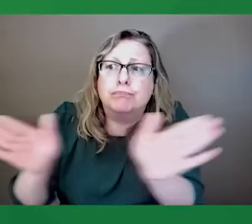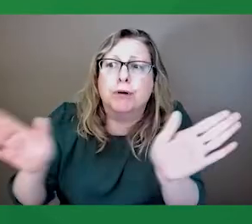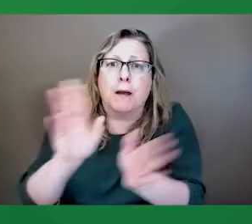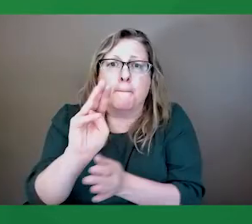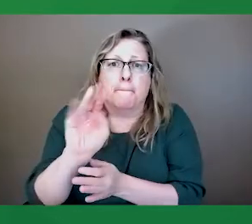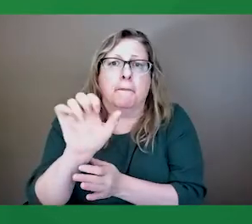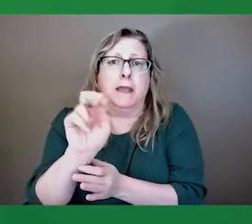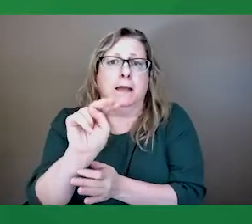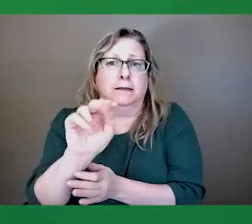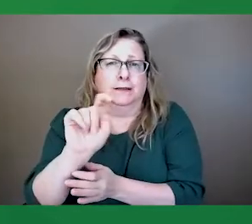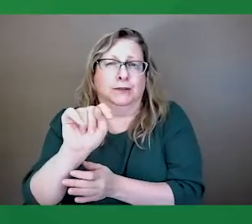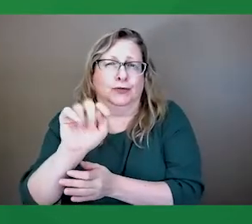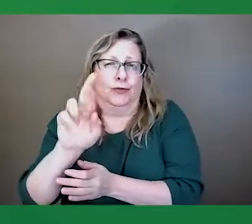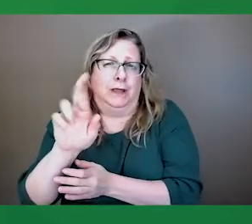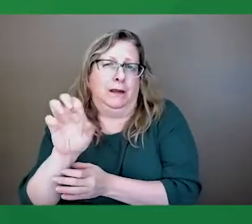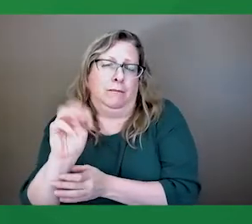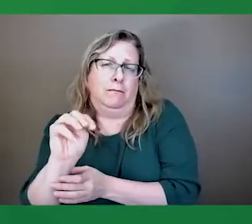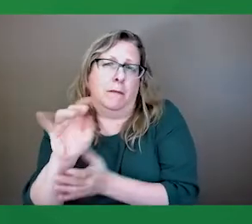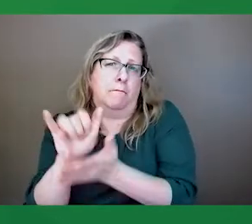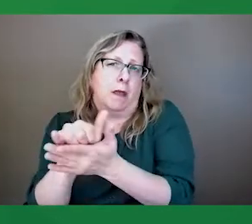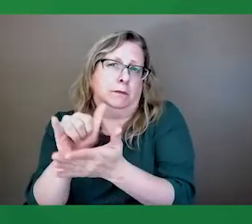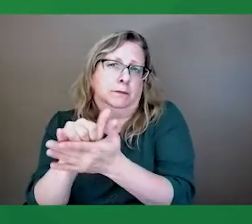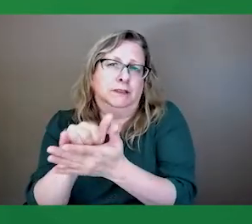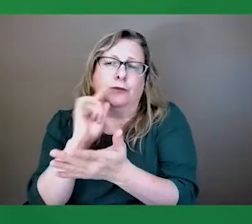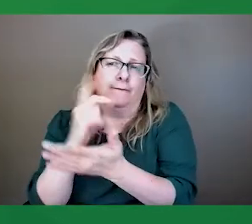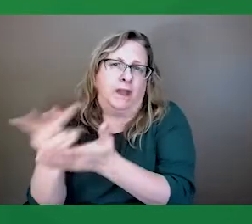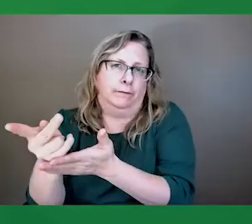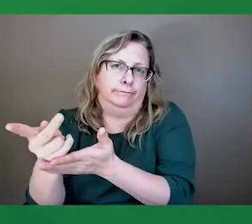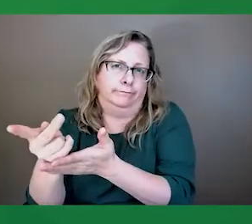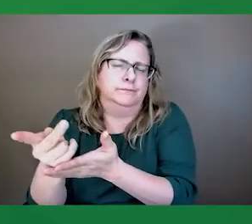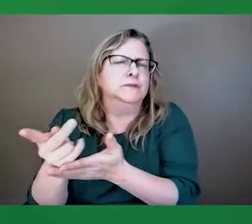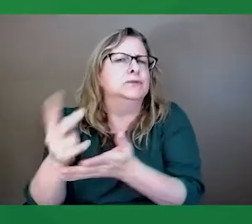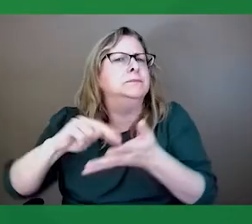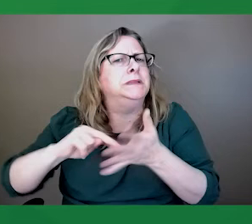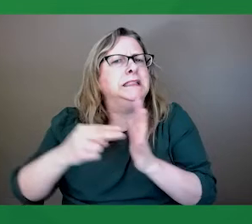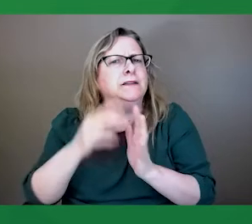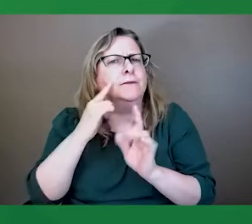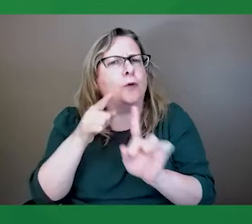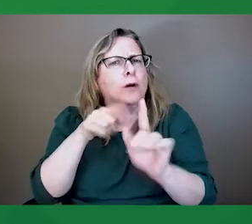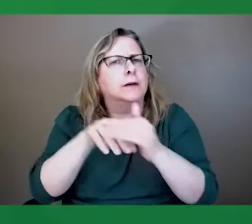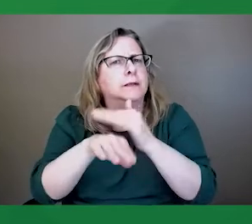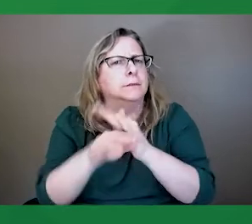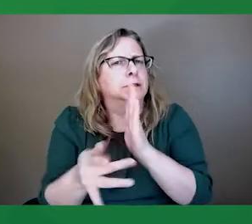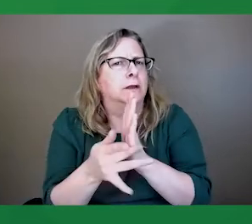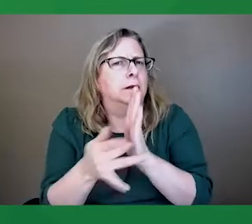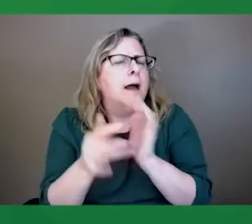What does this mean in context of accessibility tech? When entrepreneurs, and I work with a lot